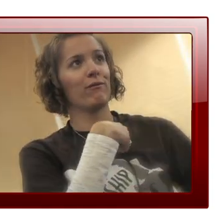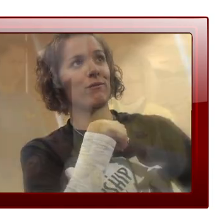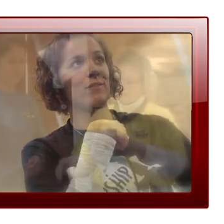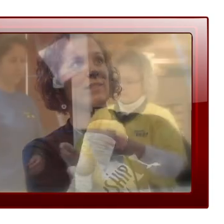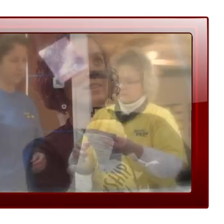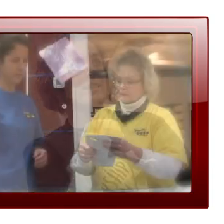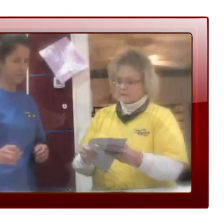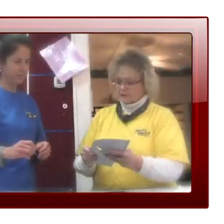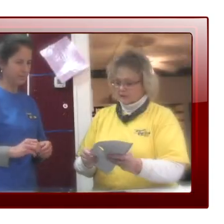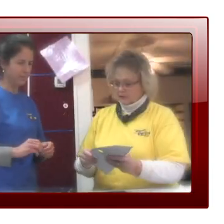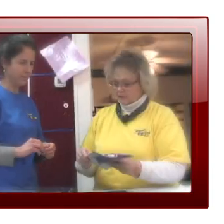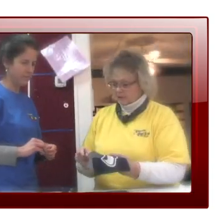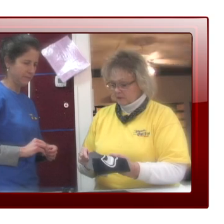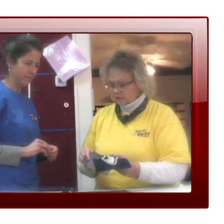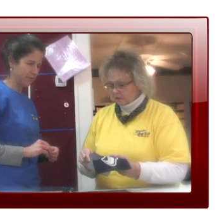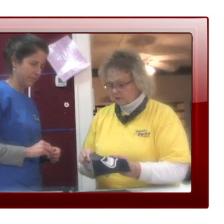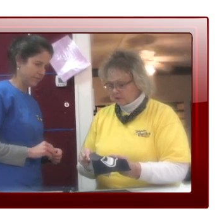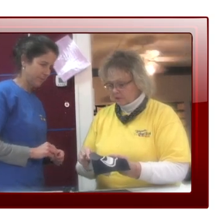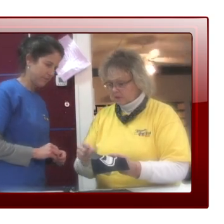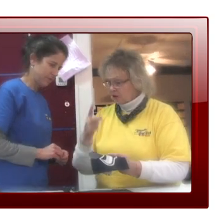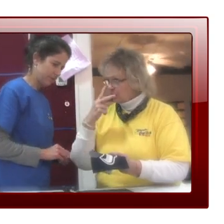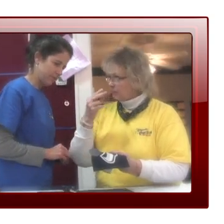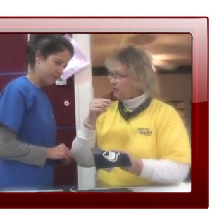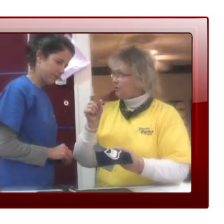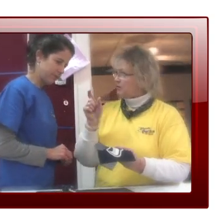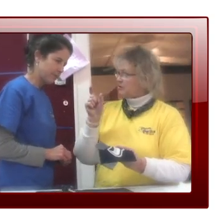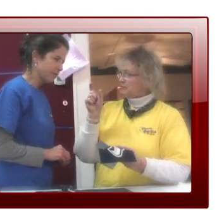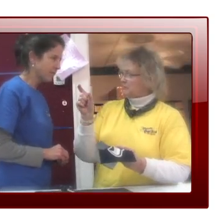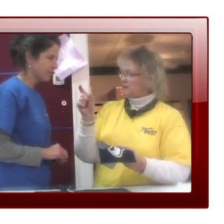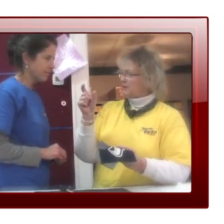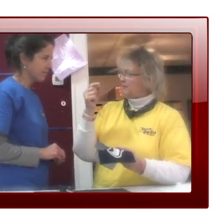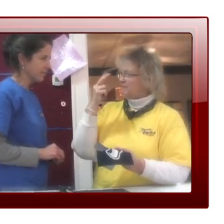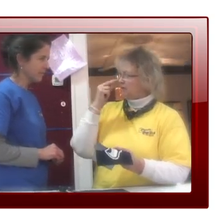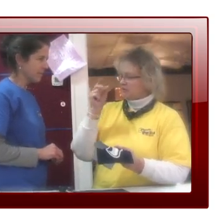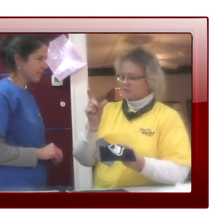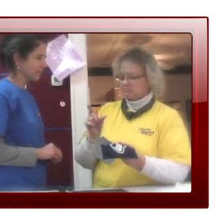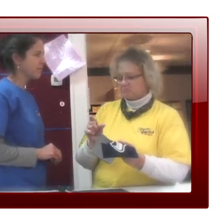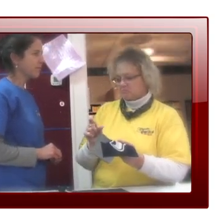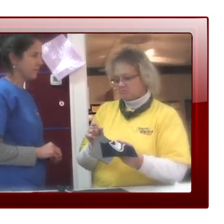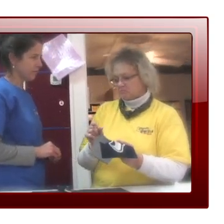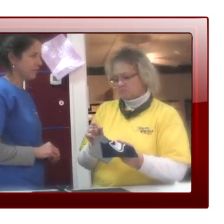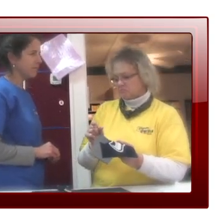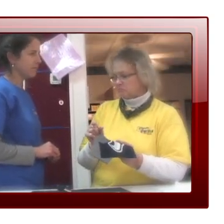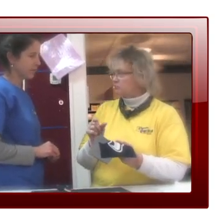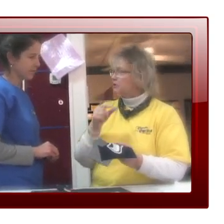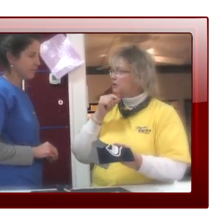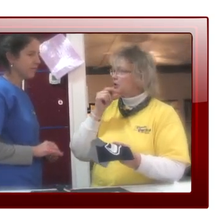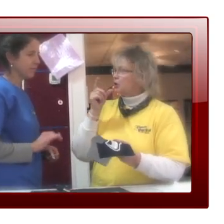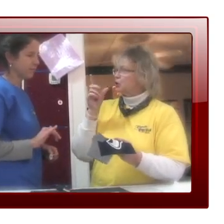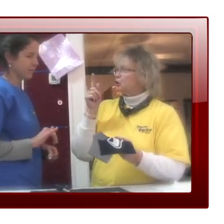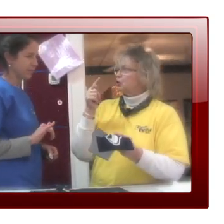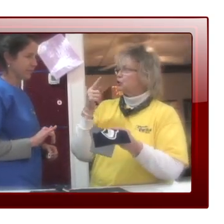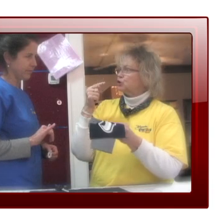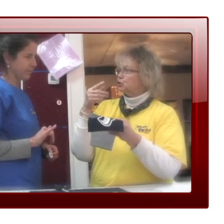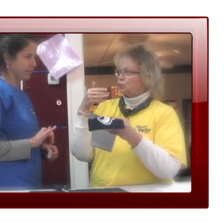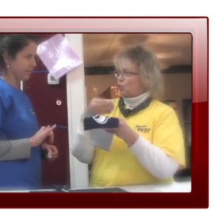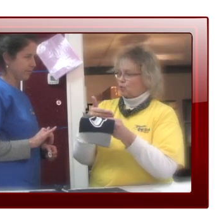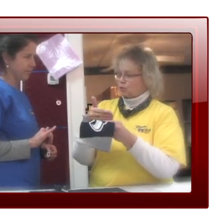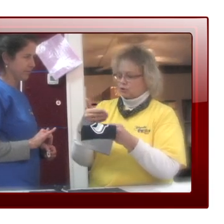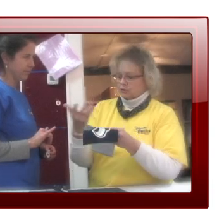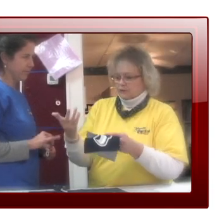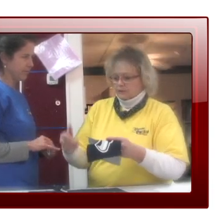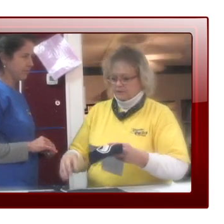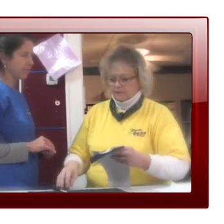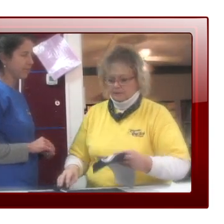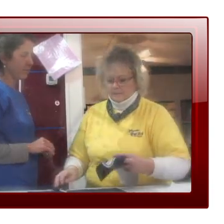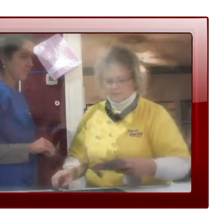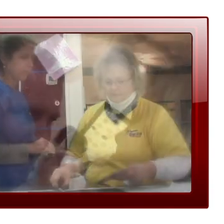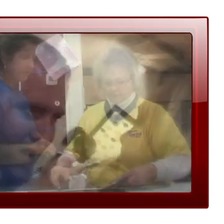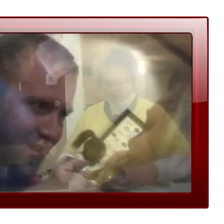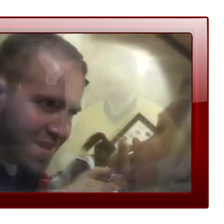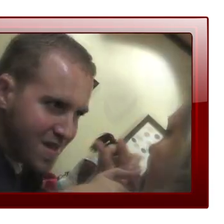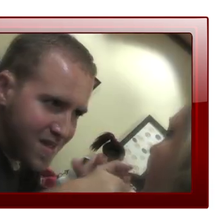Watch for signs that the deaf or hard of hearing person wishes to communicate.